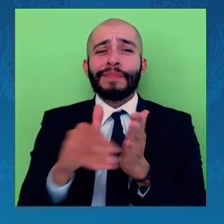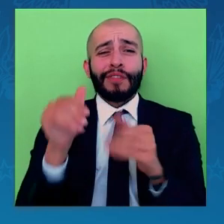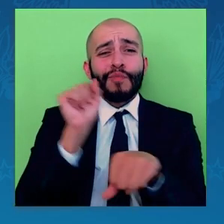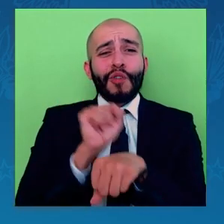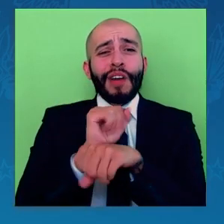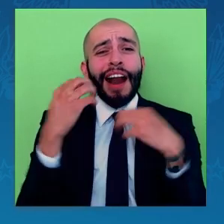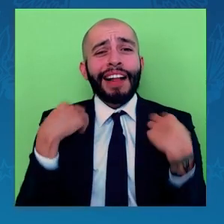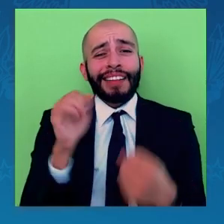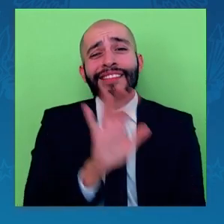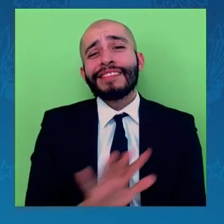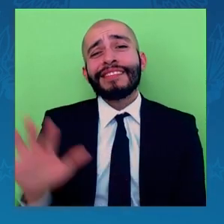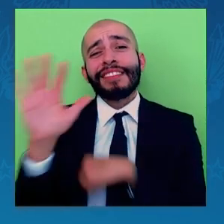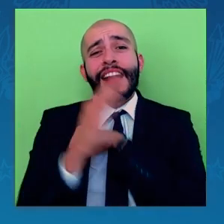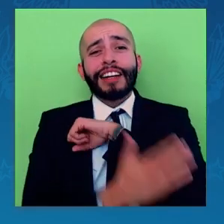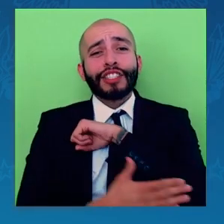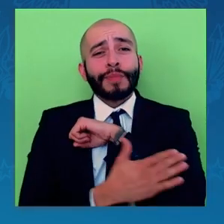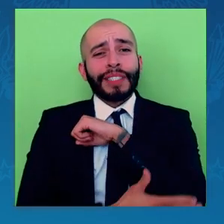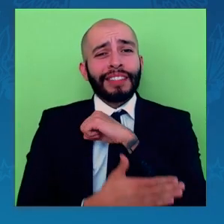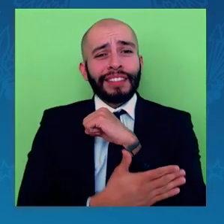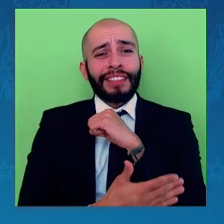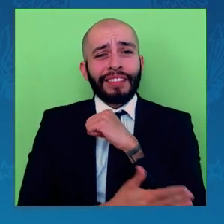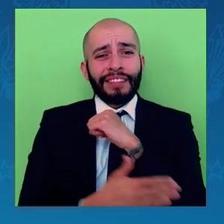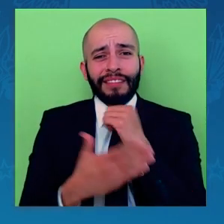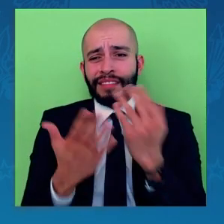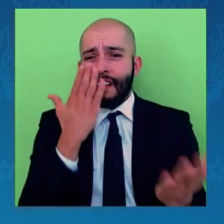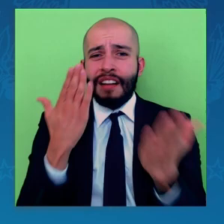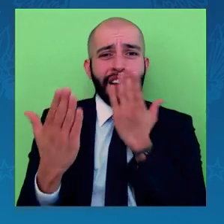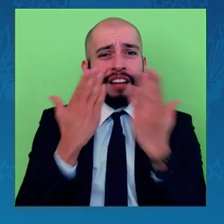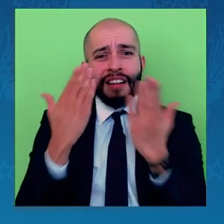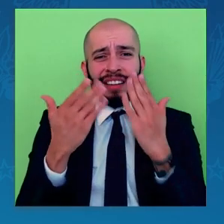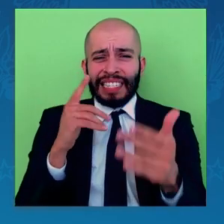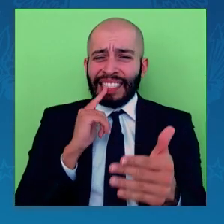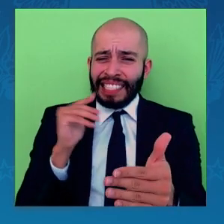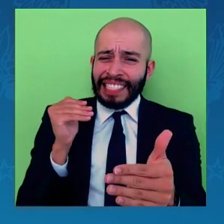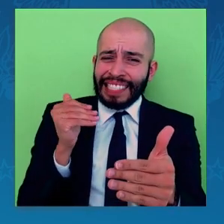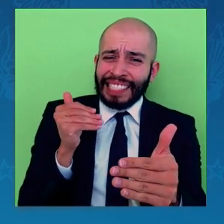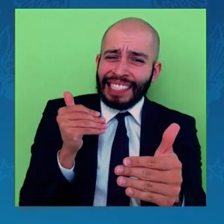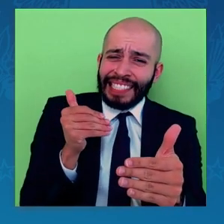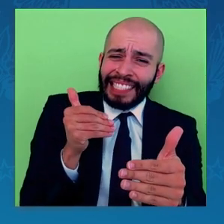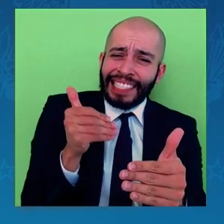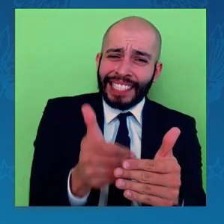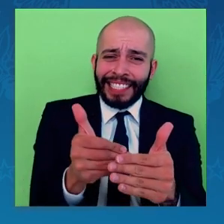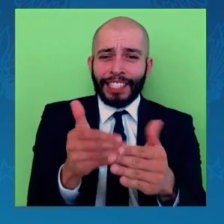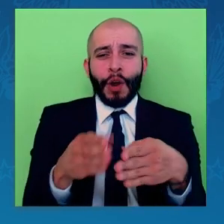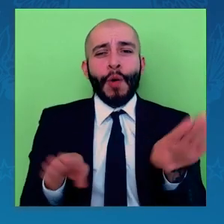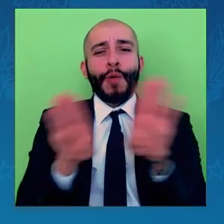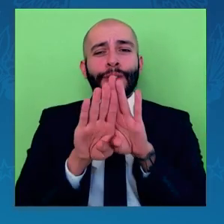to close the health equity gap in America. The COVID pandemic has served as a powerful reminder